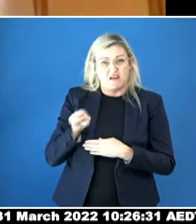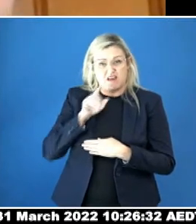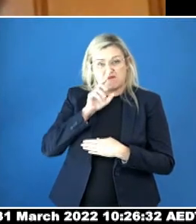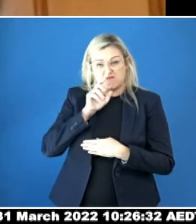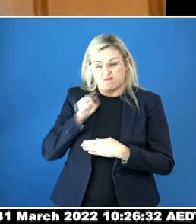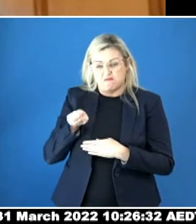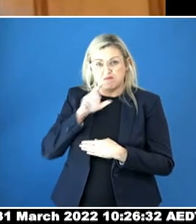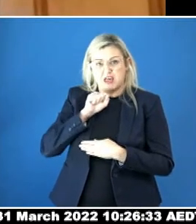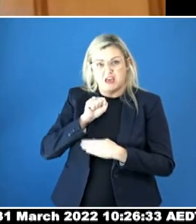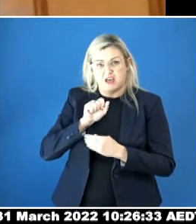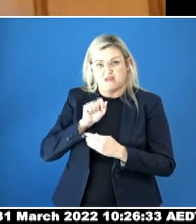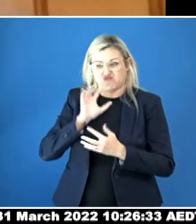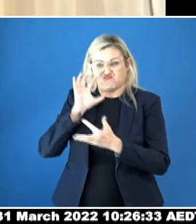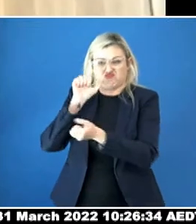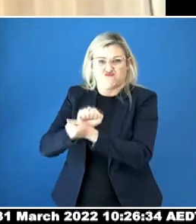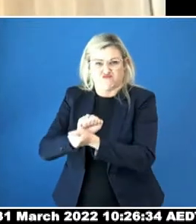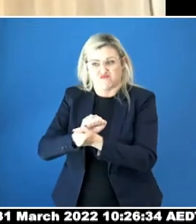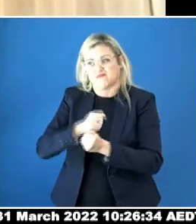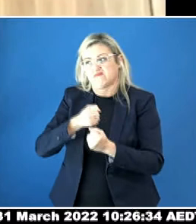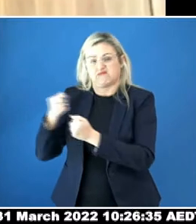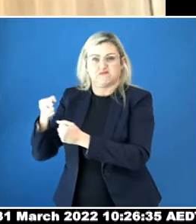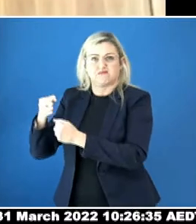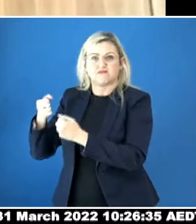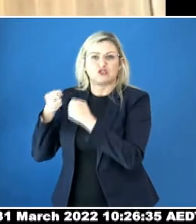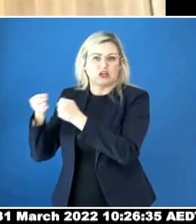He went in jail. Yeah.